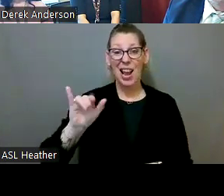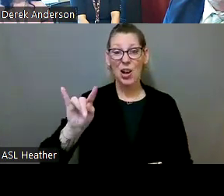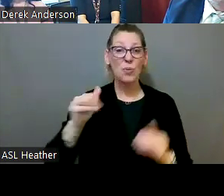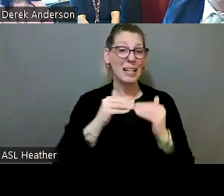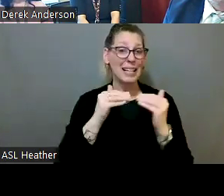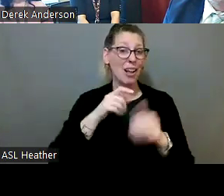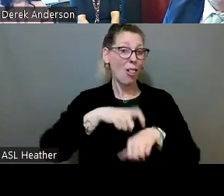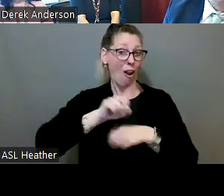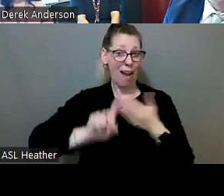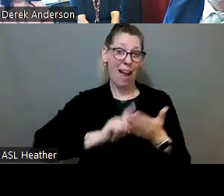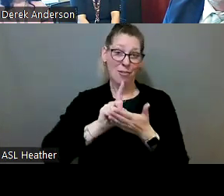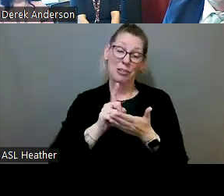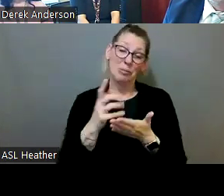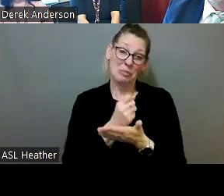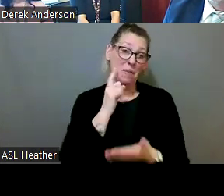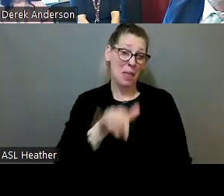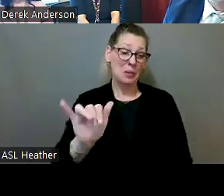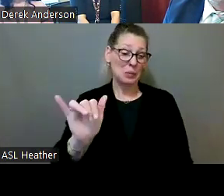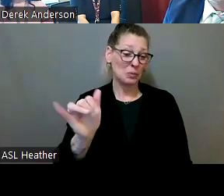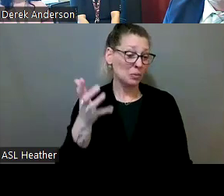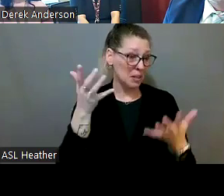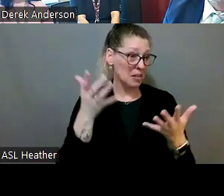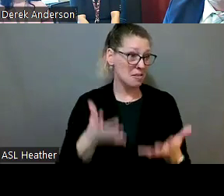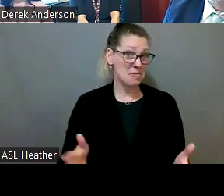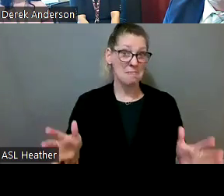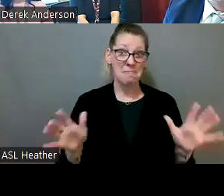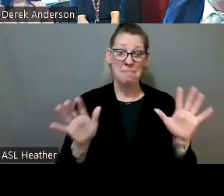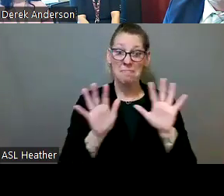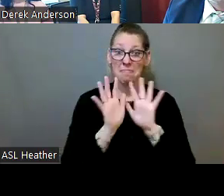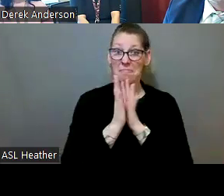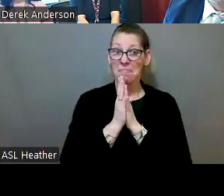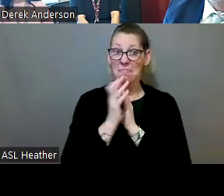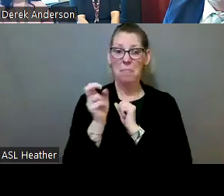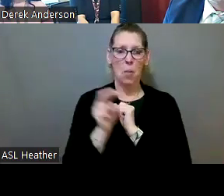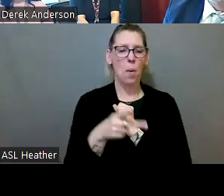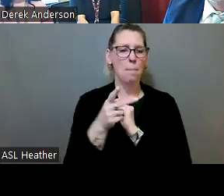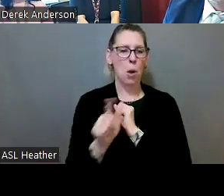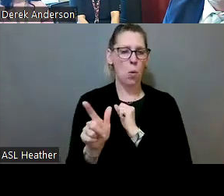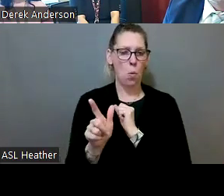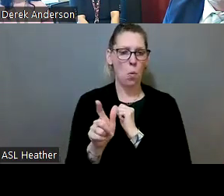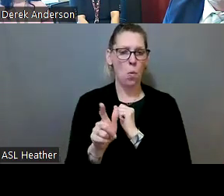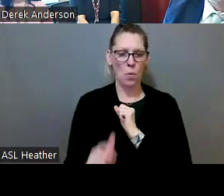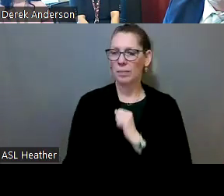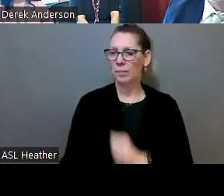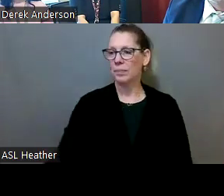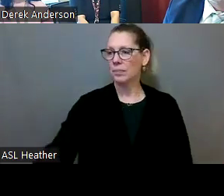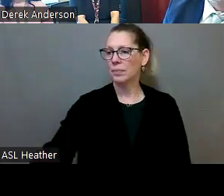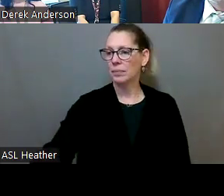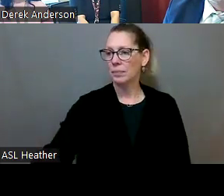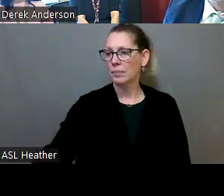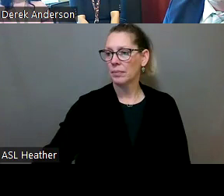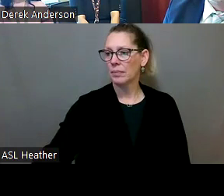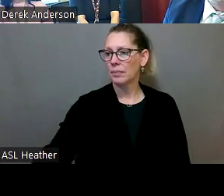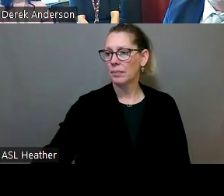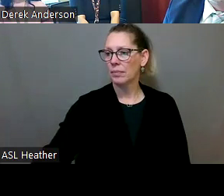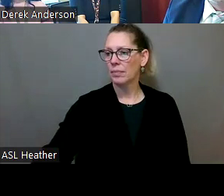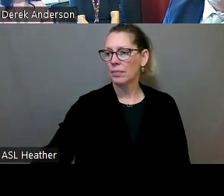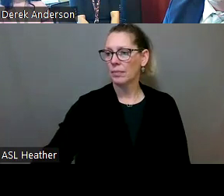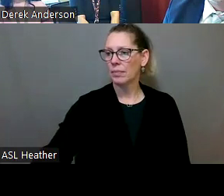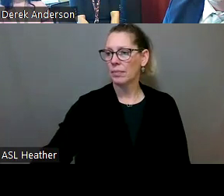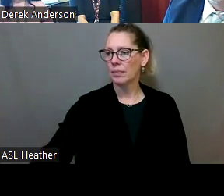as well and I'm going to look at the PO and we're gonna do this evaluation poll